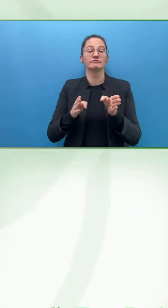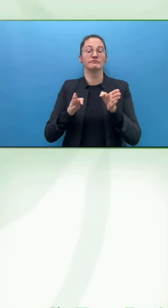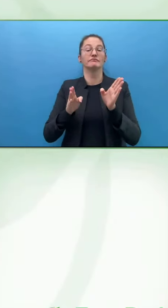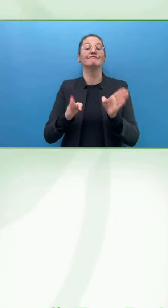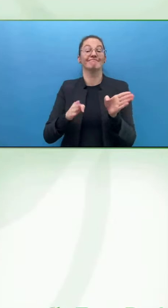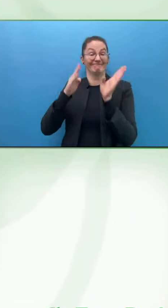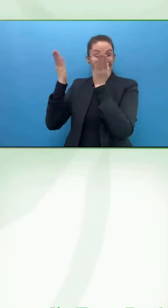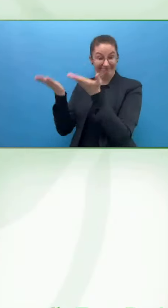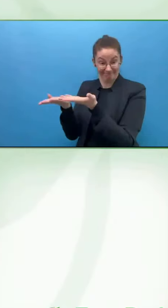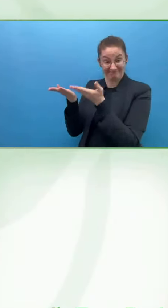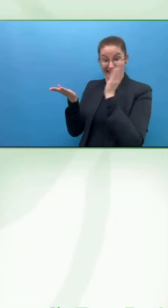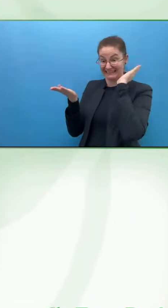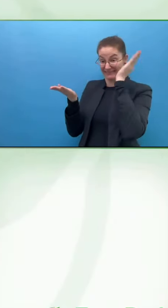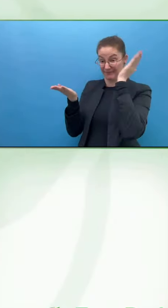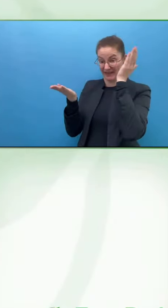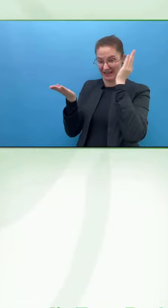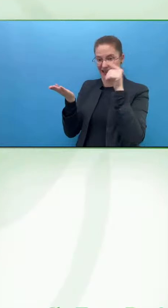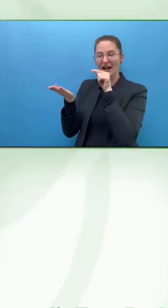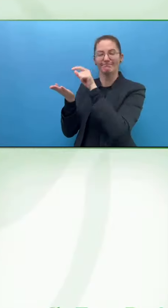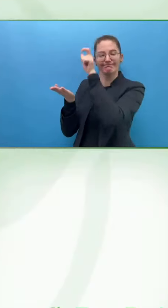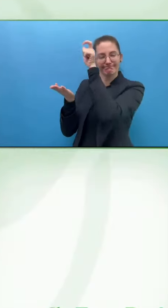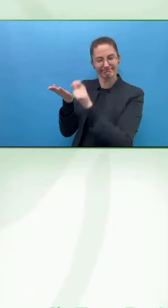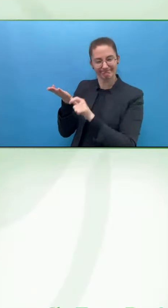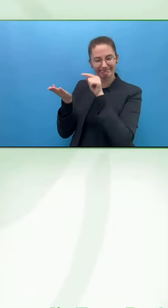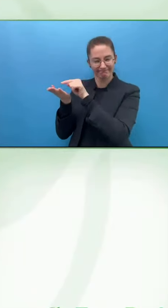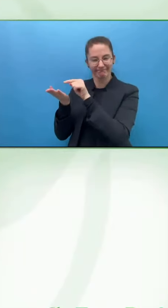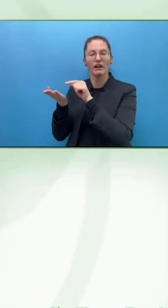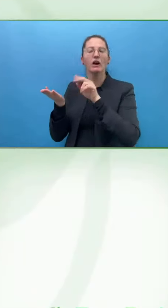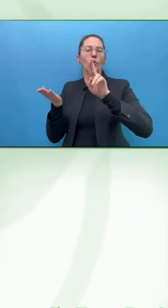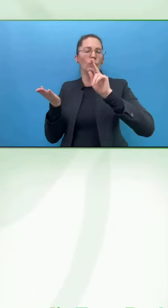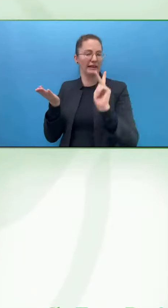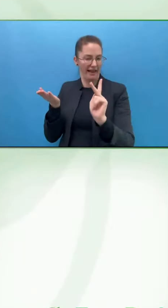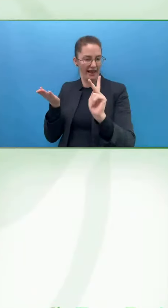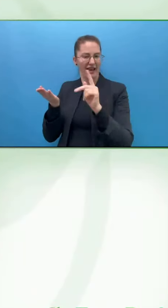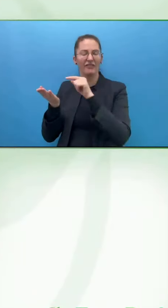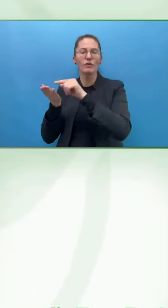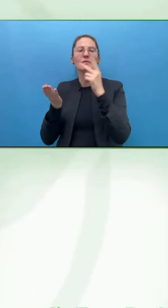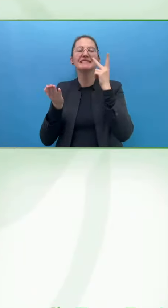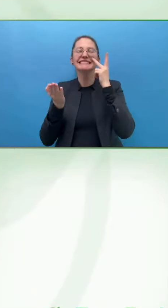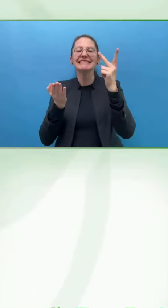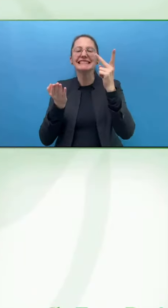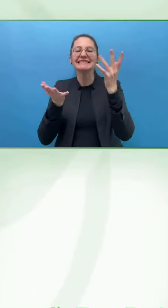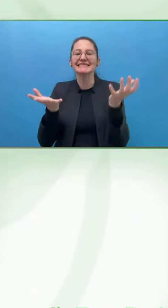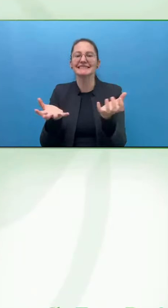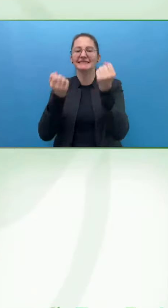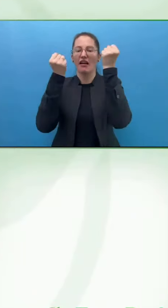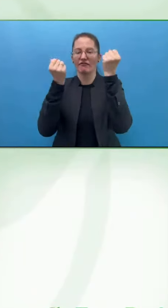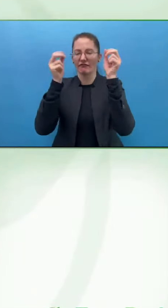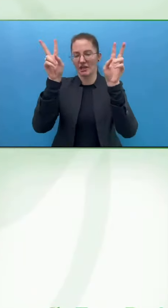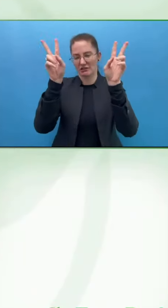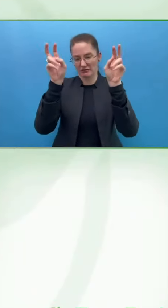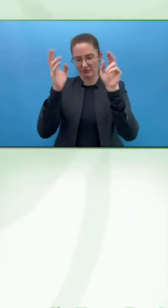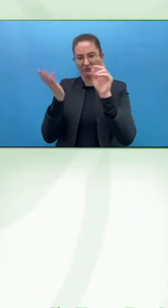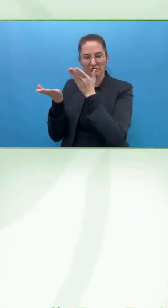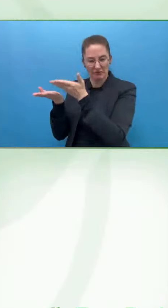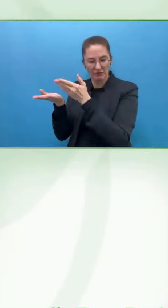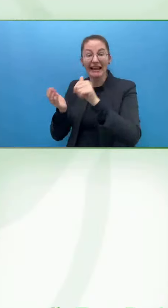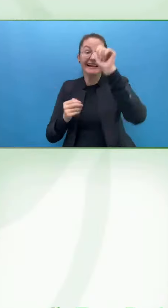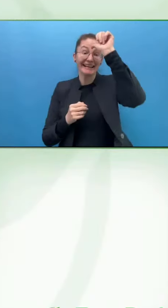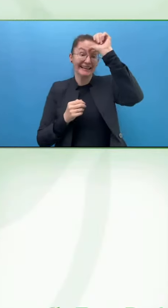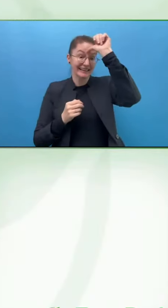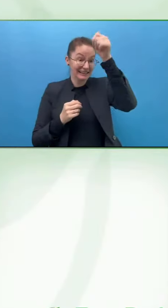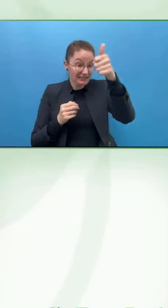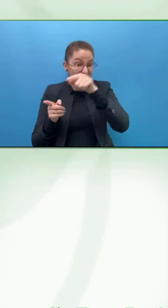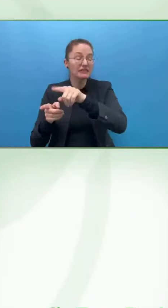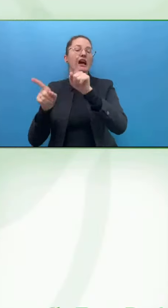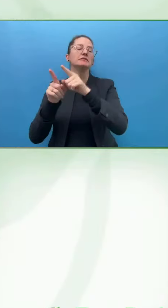He is also a national NGO of sightseers for inclusive education for accessible ICT devices